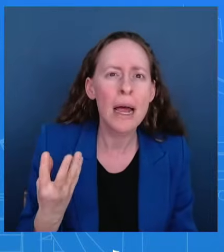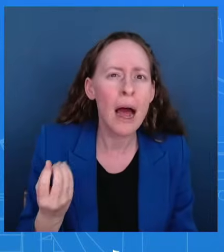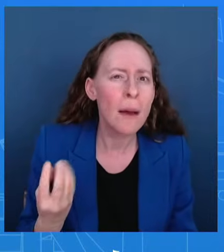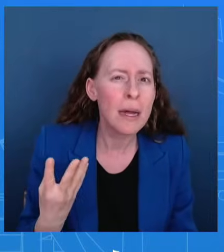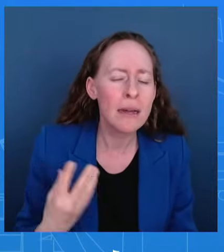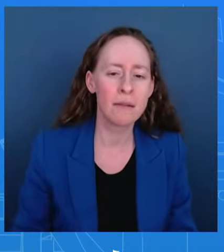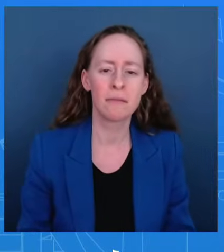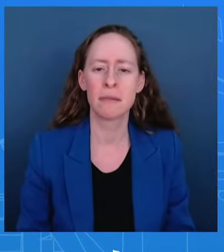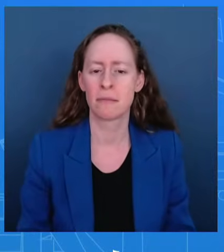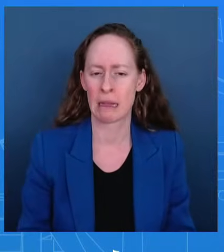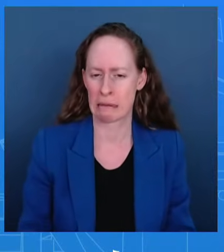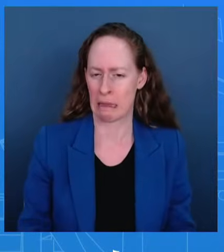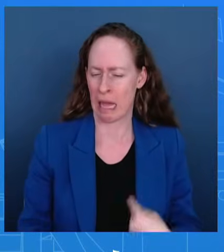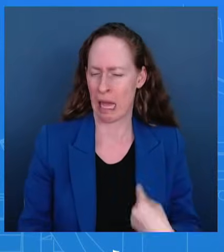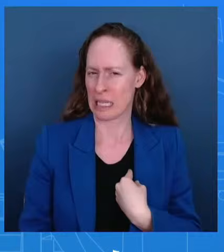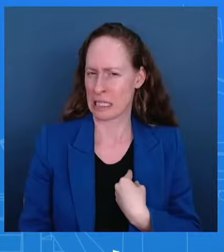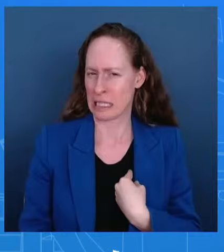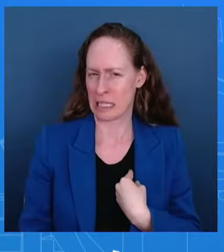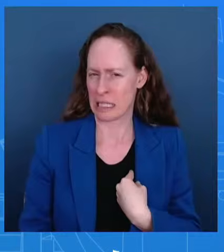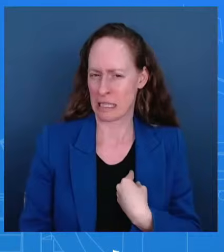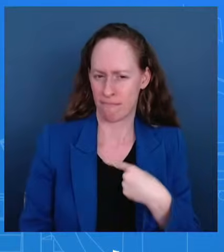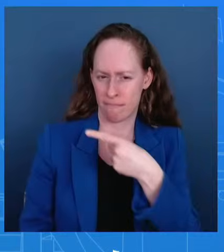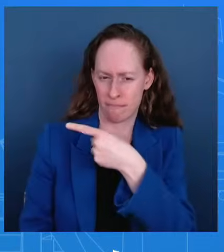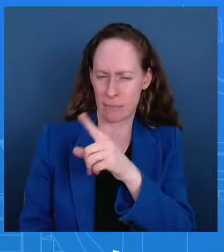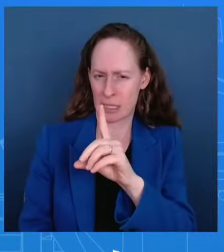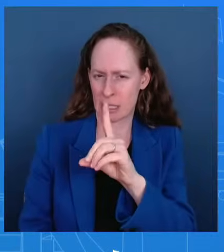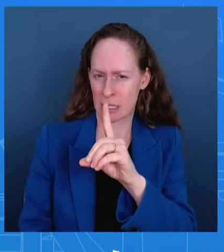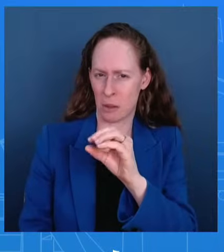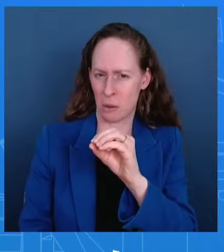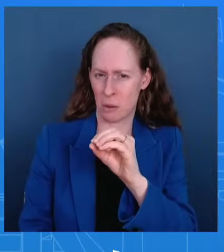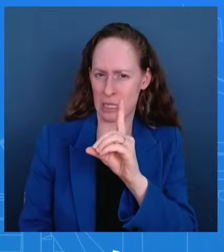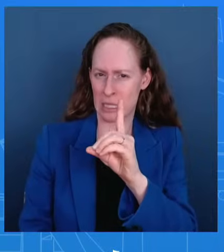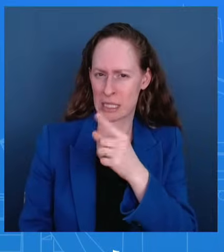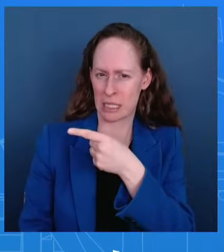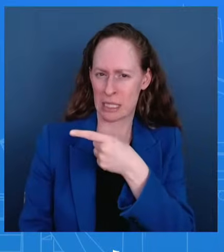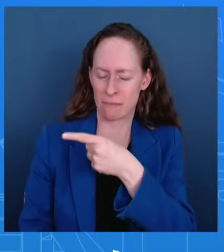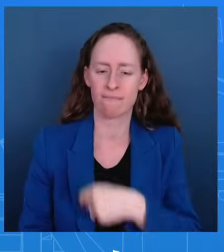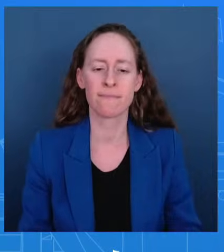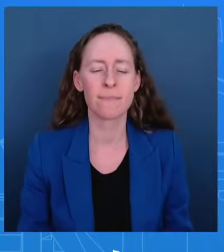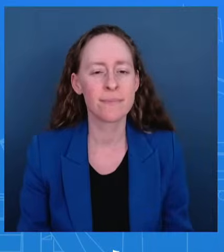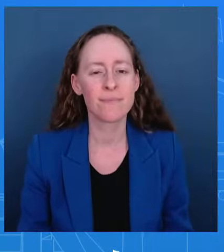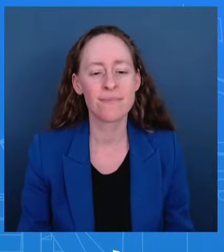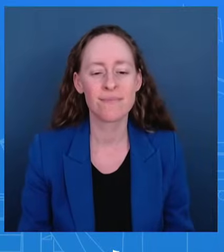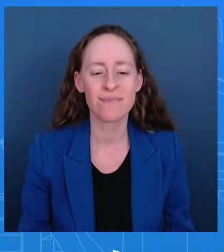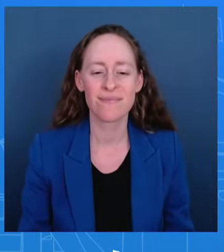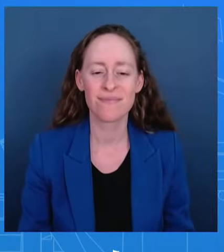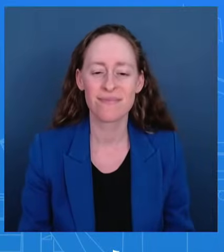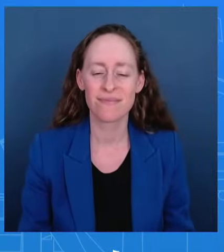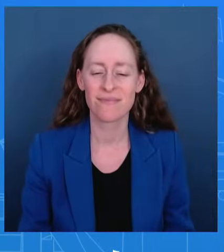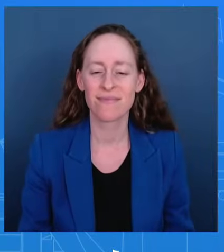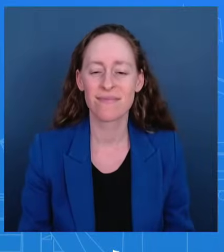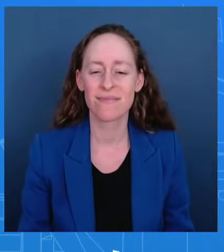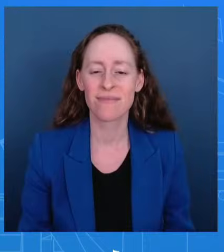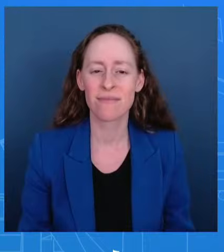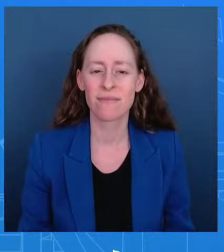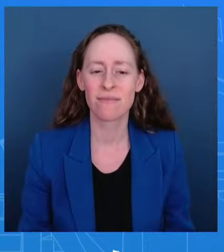But it's not -- it's not a huge number. The Press: And -- and why is the U.S. confident that Israel will not strike any of the vehicles